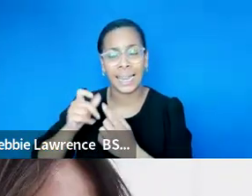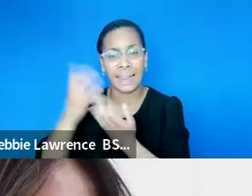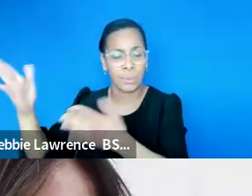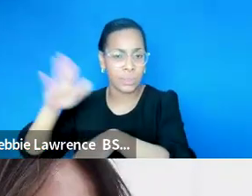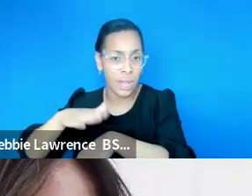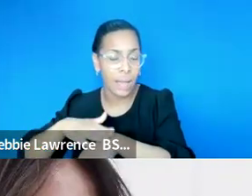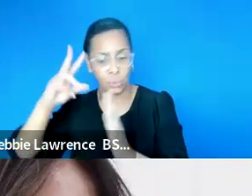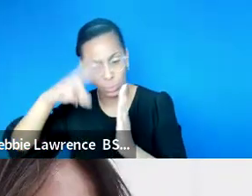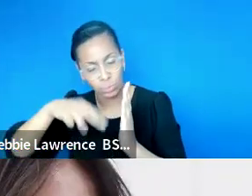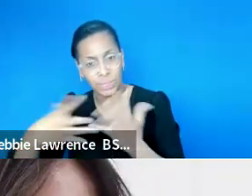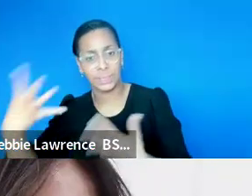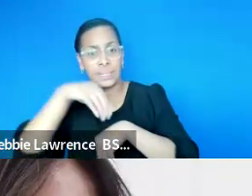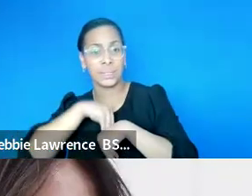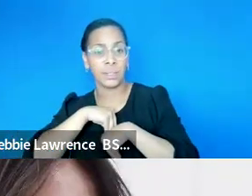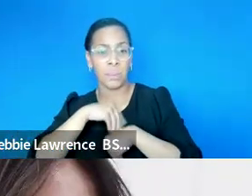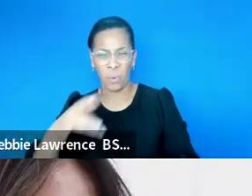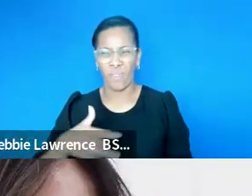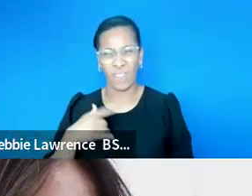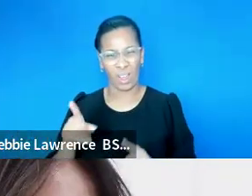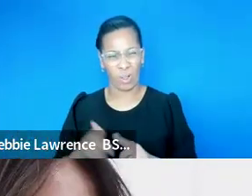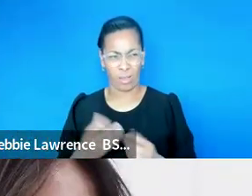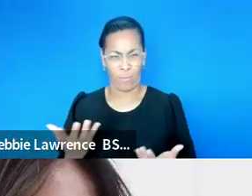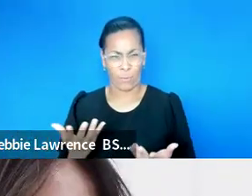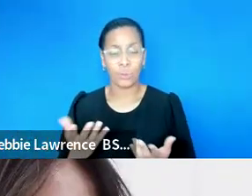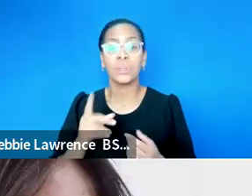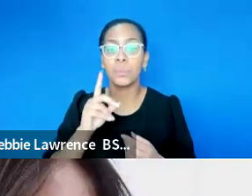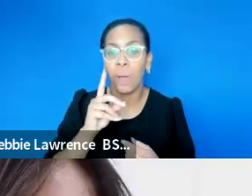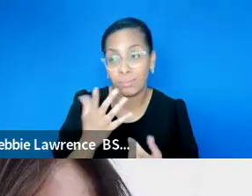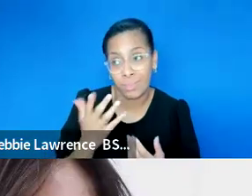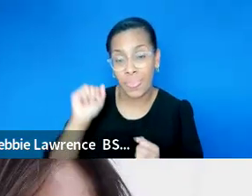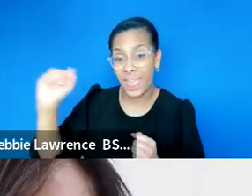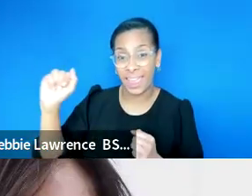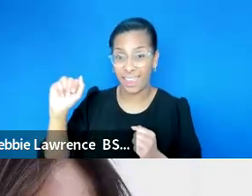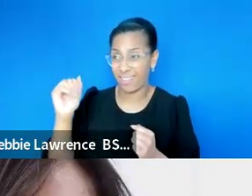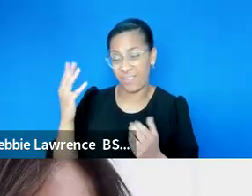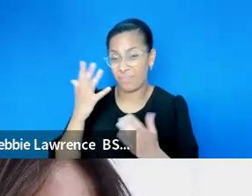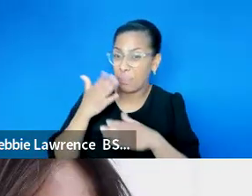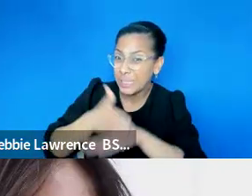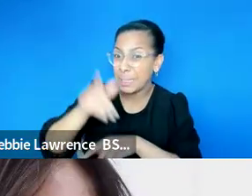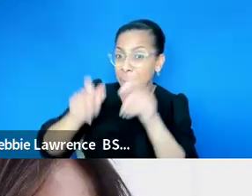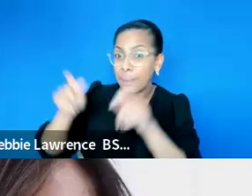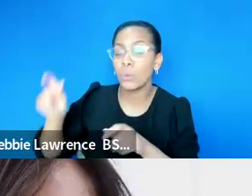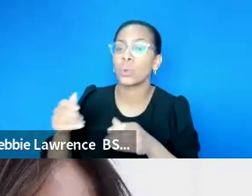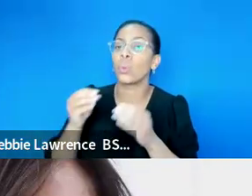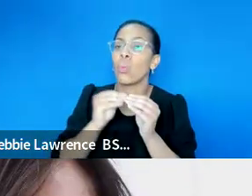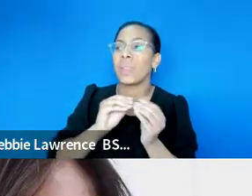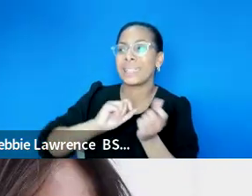a simple point, but with their busy diaries, it, it can help to have that in advance so that they can